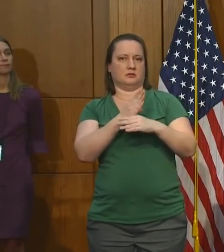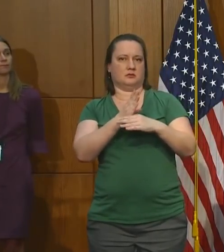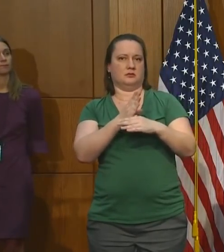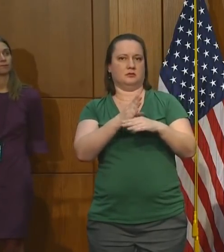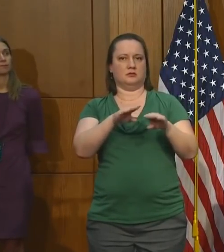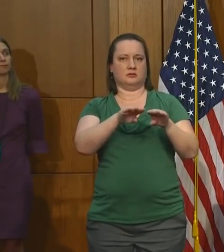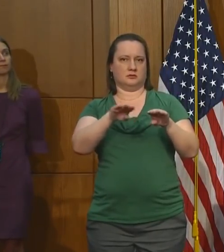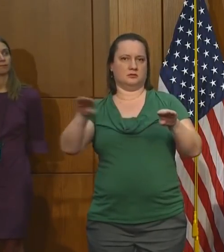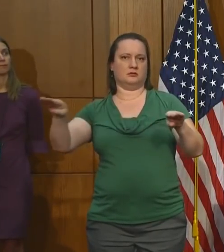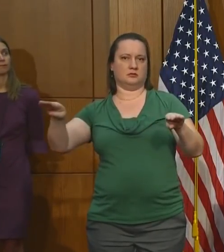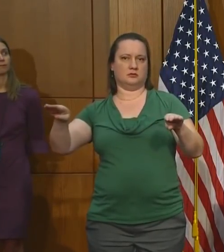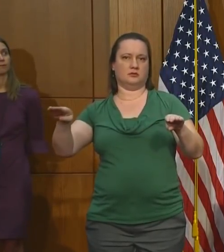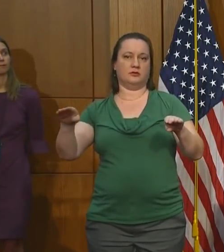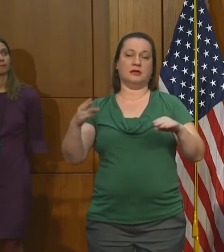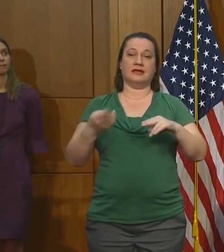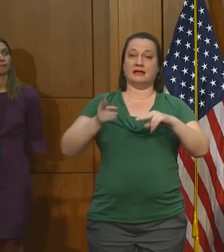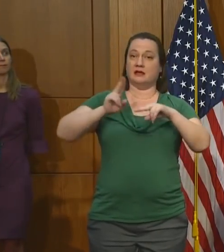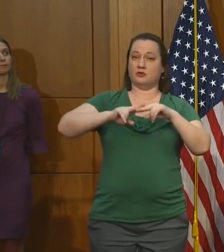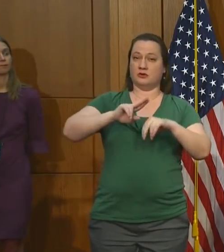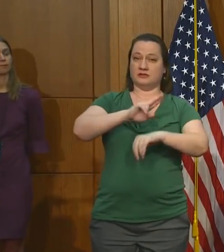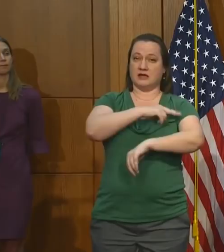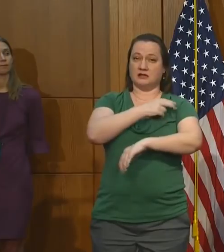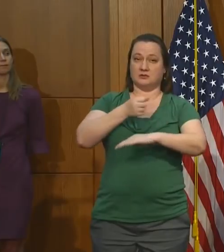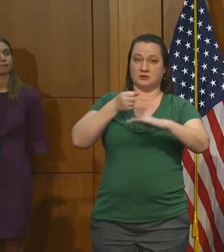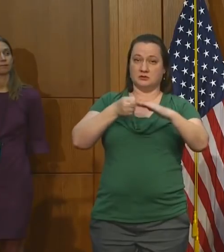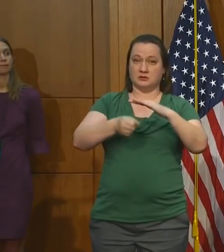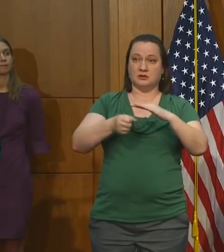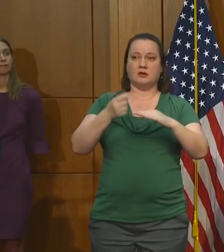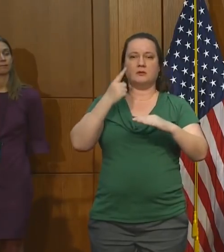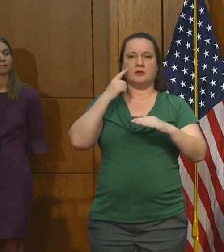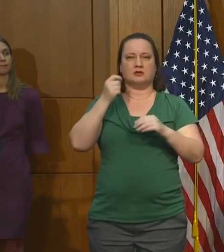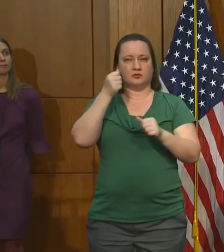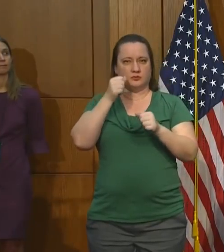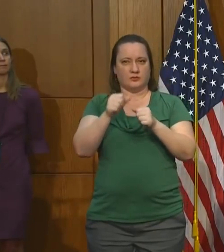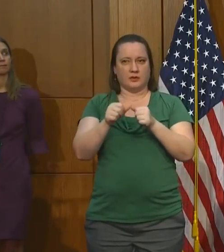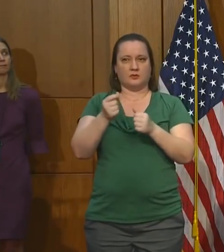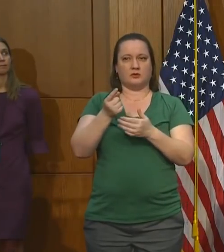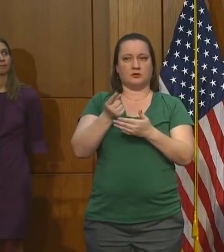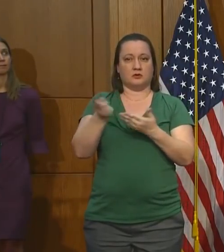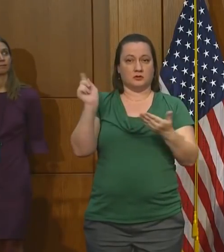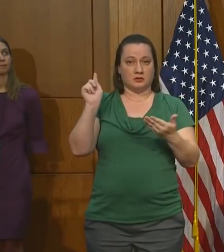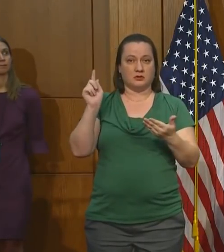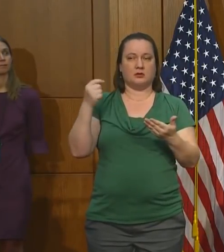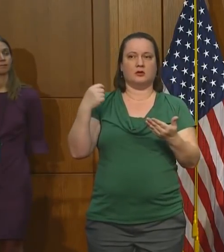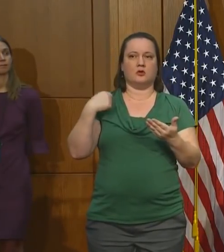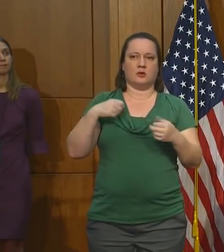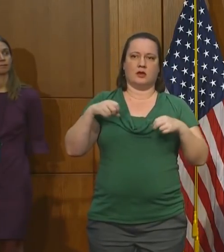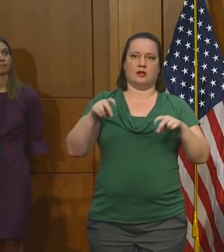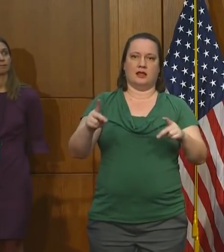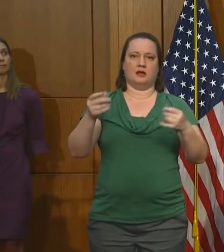DAYS WHEN THERE ARE A FEW MORE HOSPITALIZATION ARE THE- TO GO